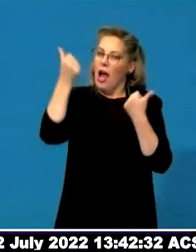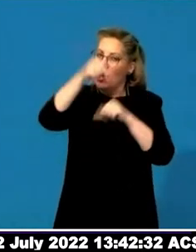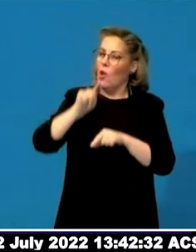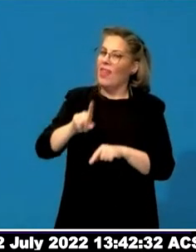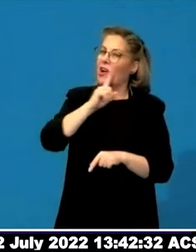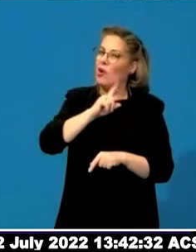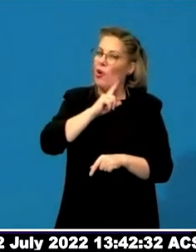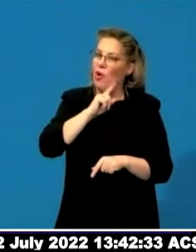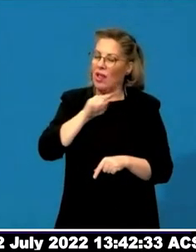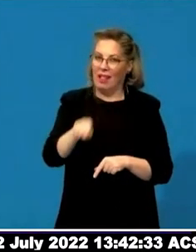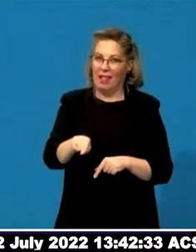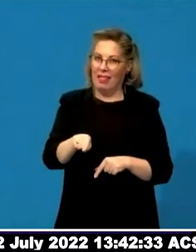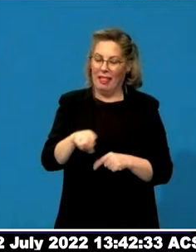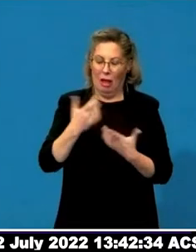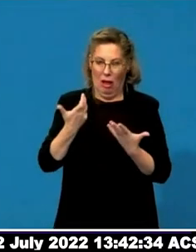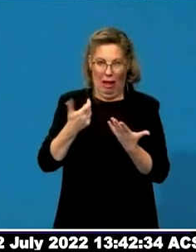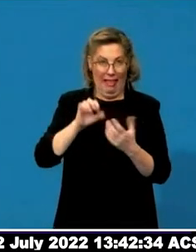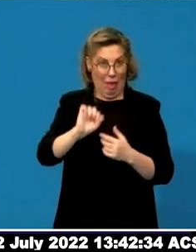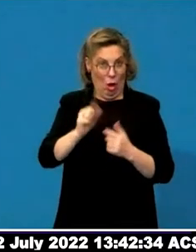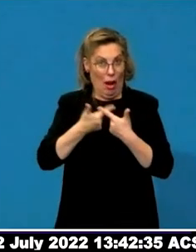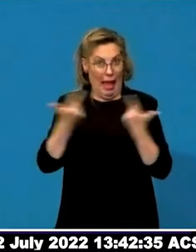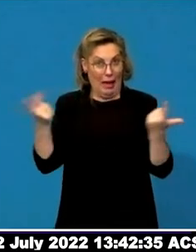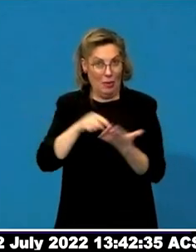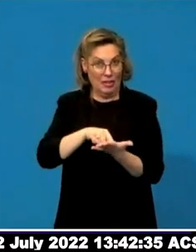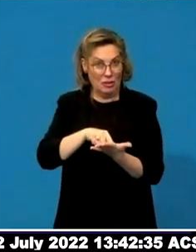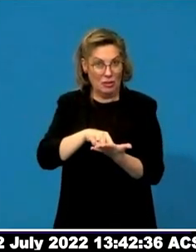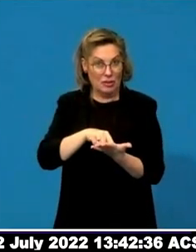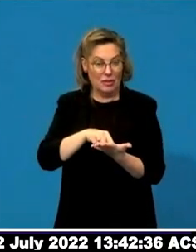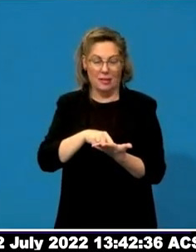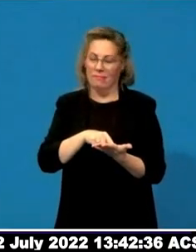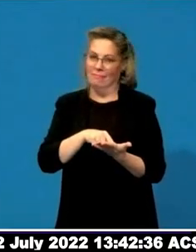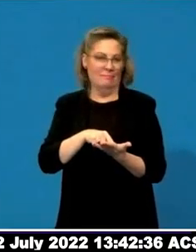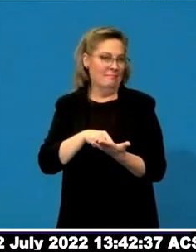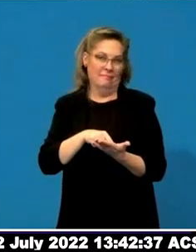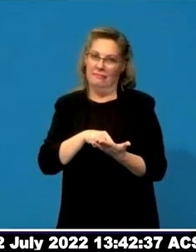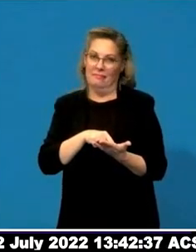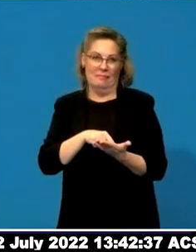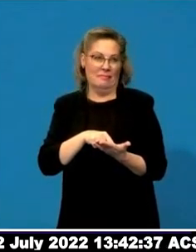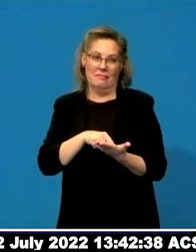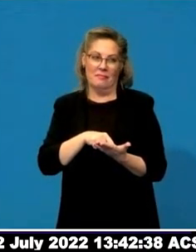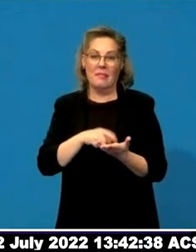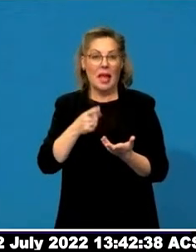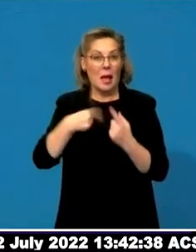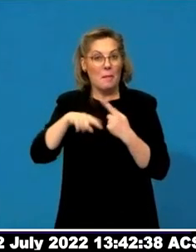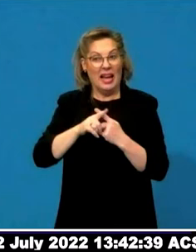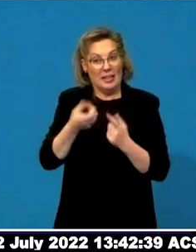MS McRAE: She doesn't talk like that. She doesn't think like that. She doesn't actually think that her decision-making needs any help or support.